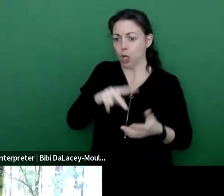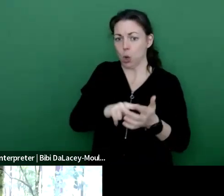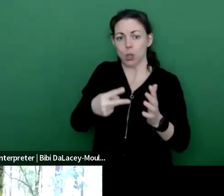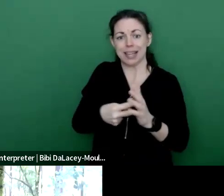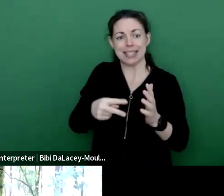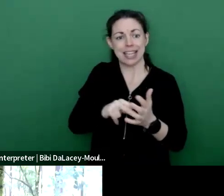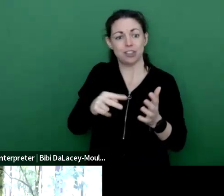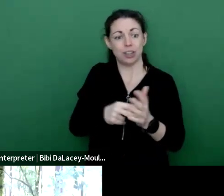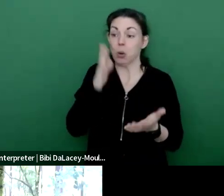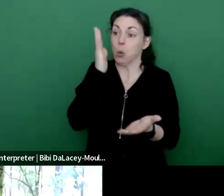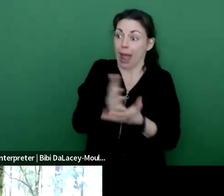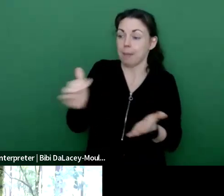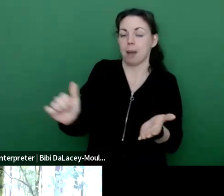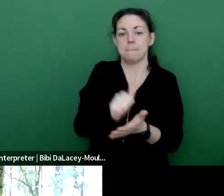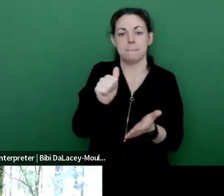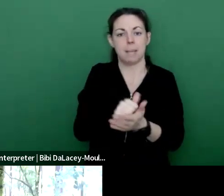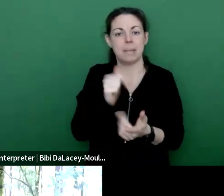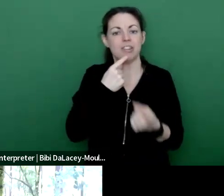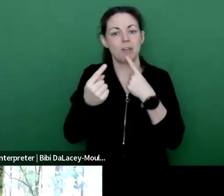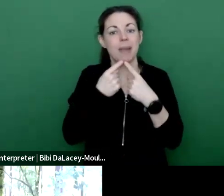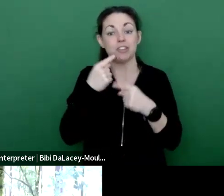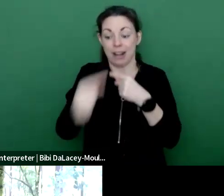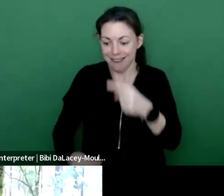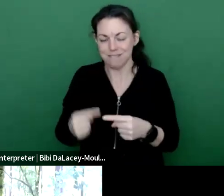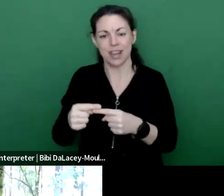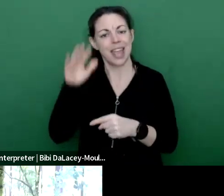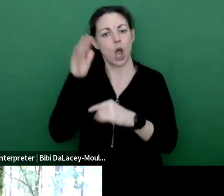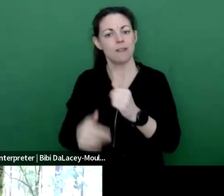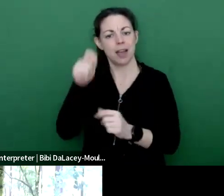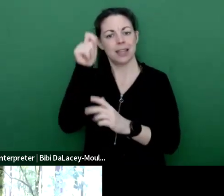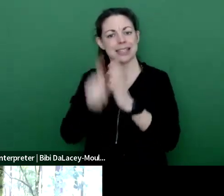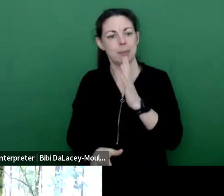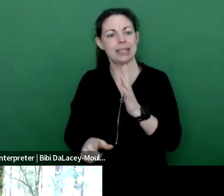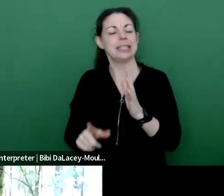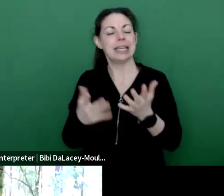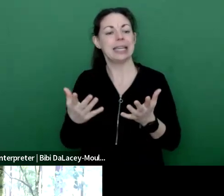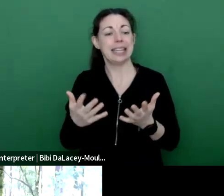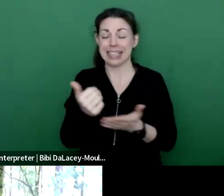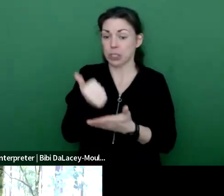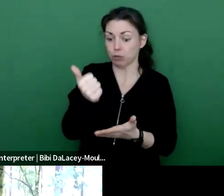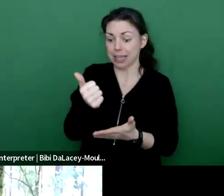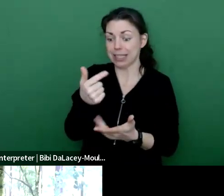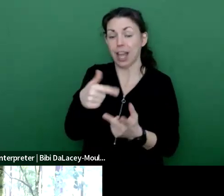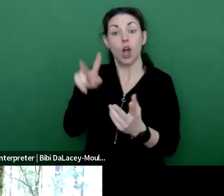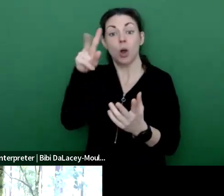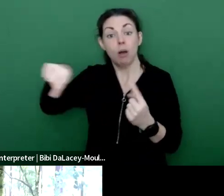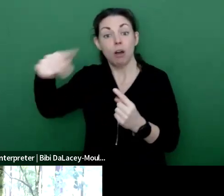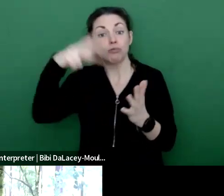actually publishes that annually, which is great. And if you read the report, a huge, huge part of it,